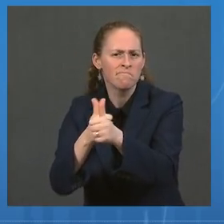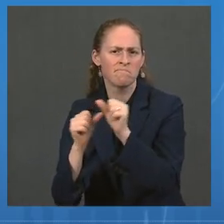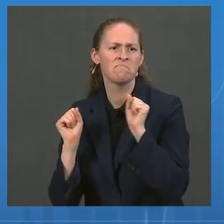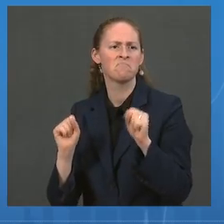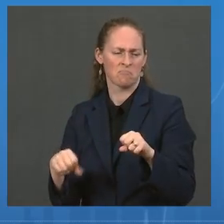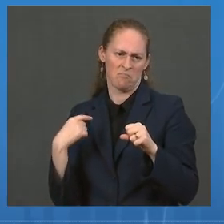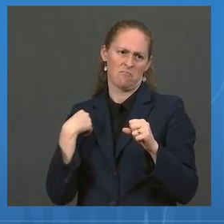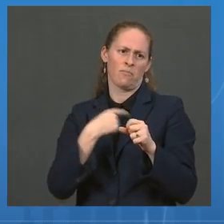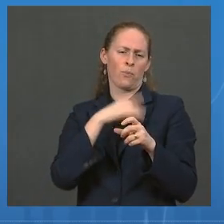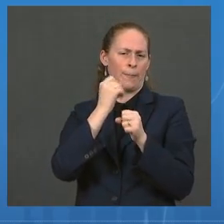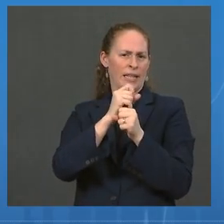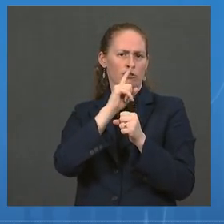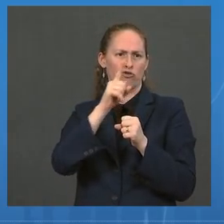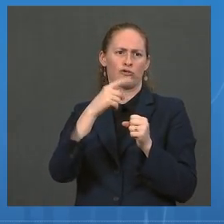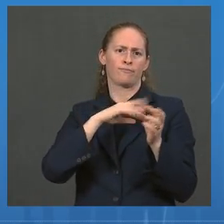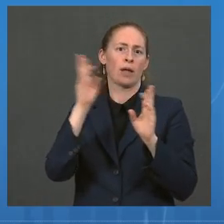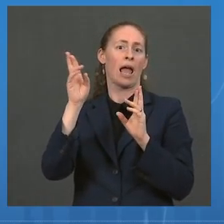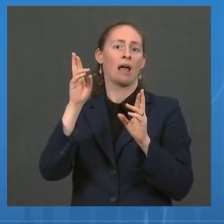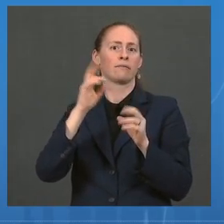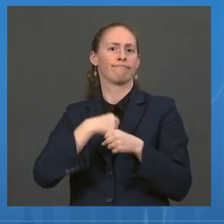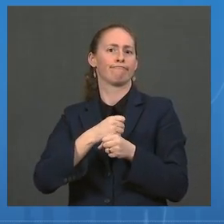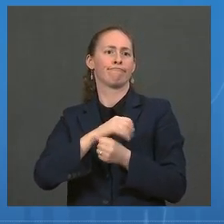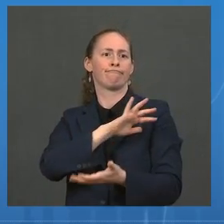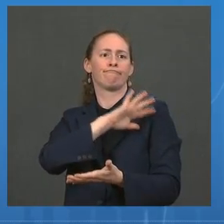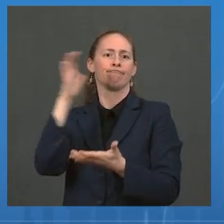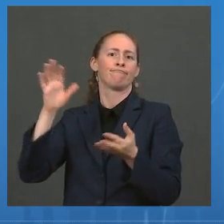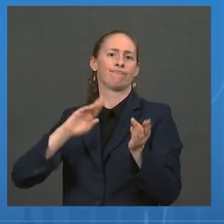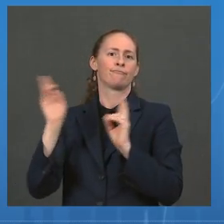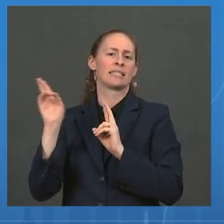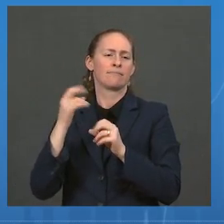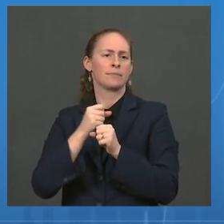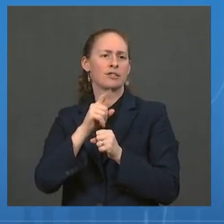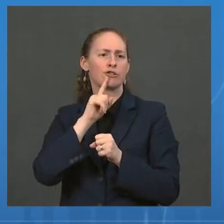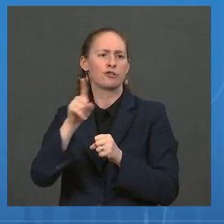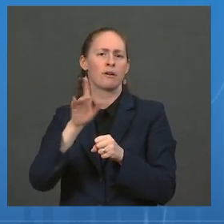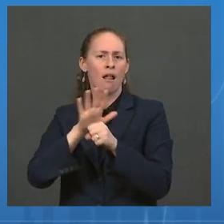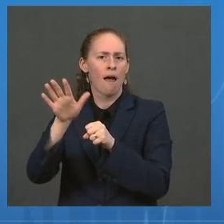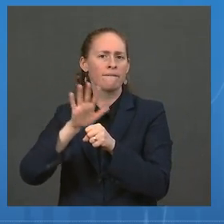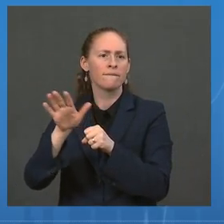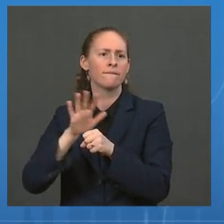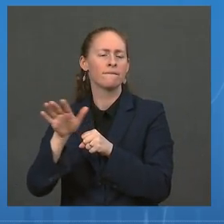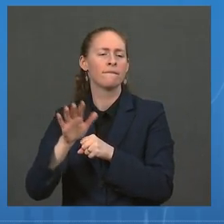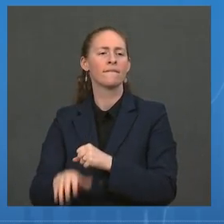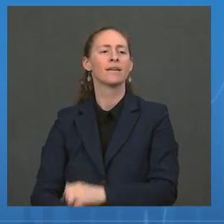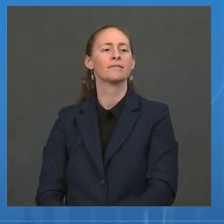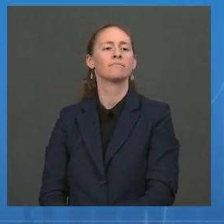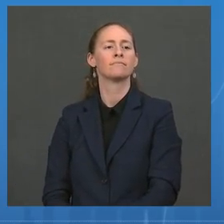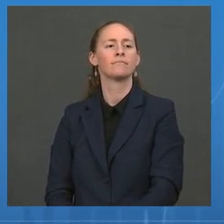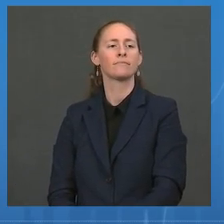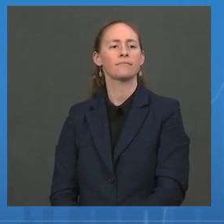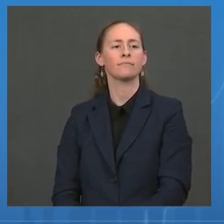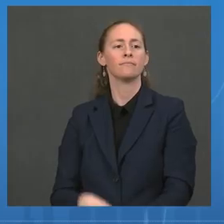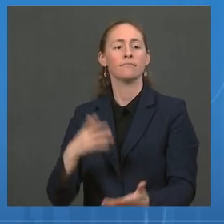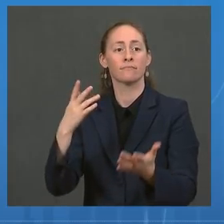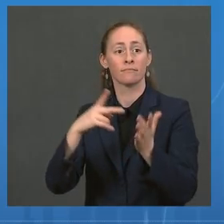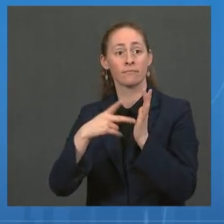manufacturing and production of tests, which will have the impact of driving down the cost per test and making sure that tests are redal- --